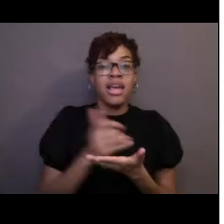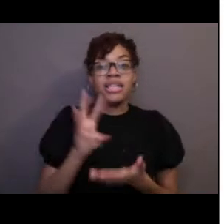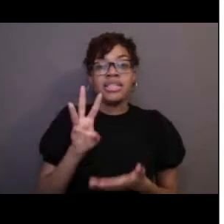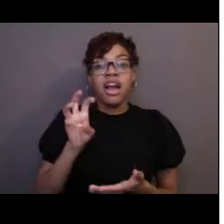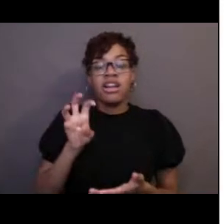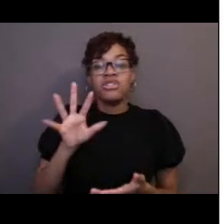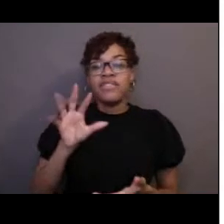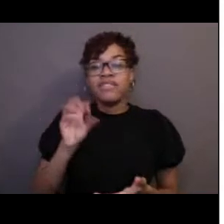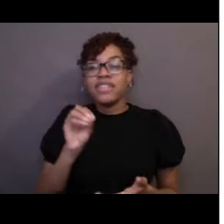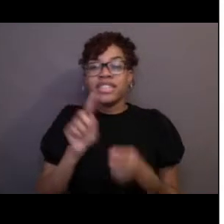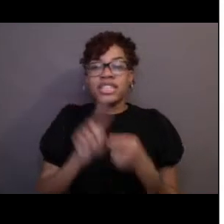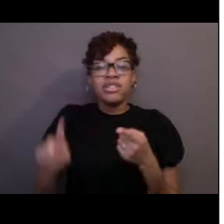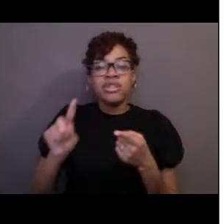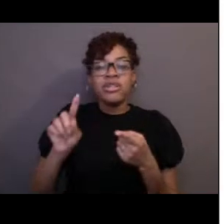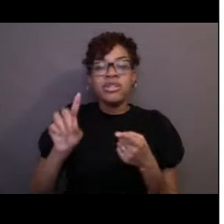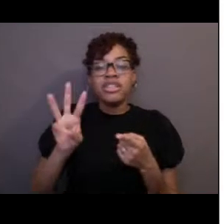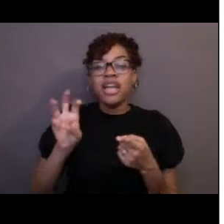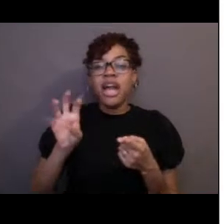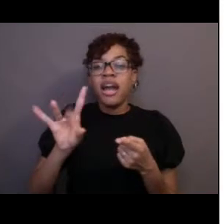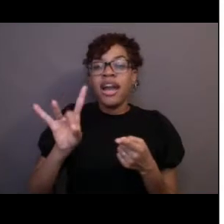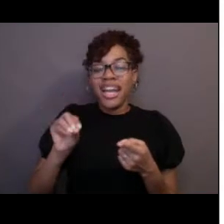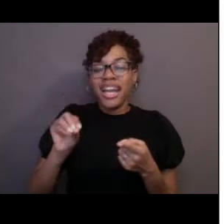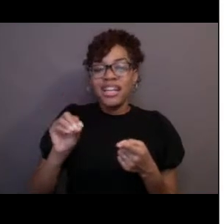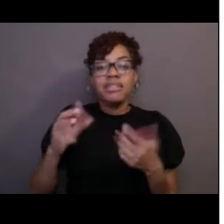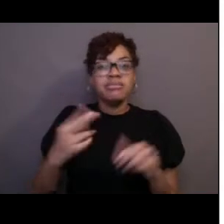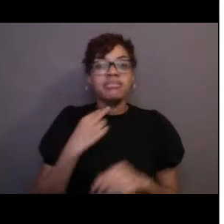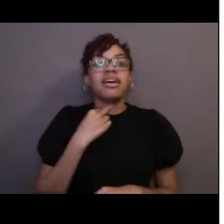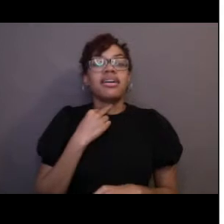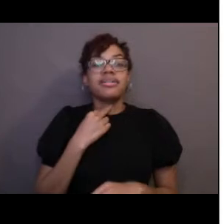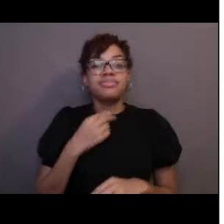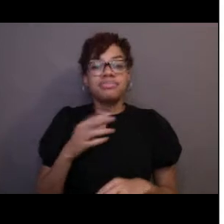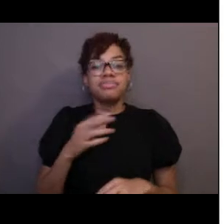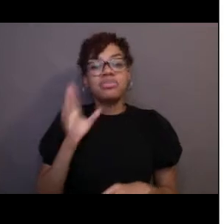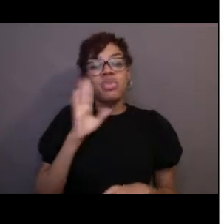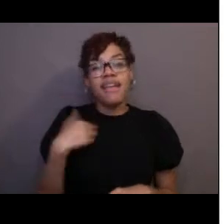that have stranded. There's still about four to six weeks left of those events.